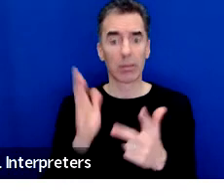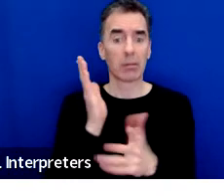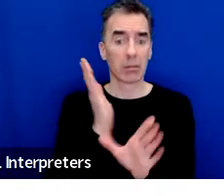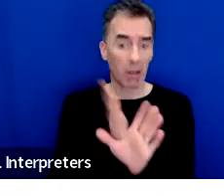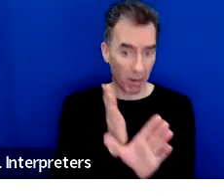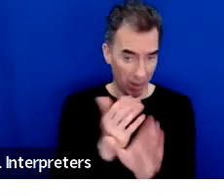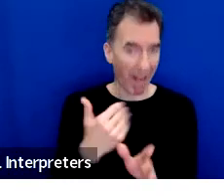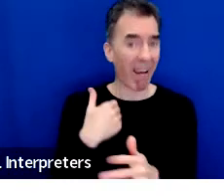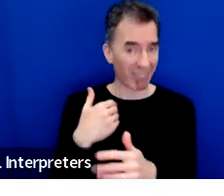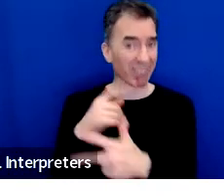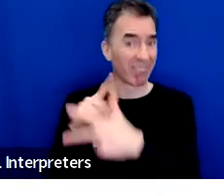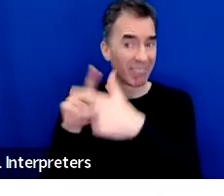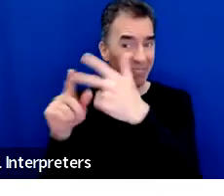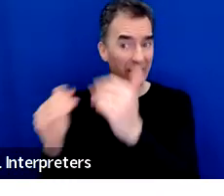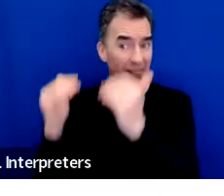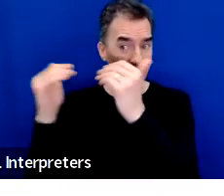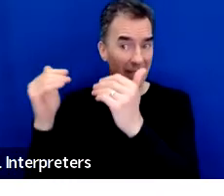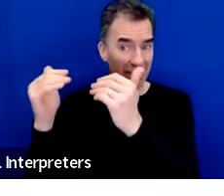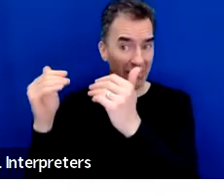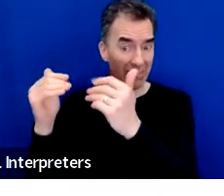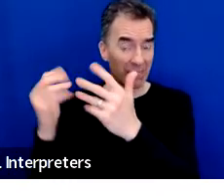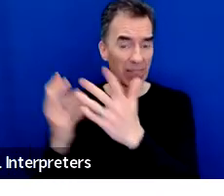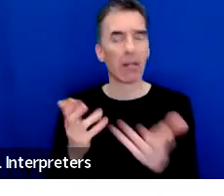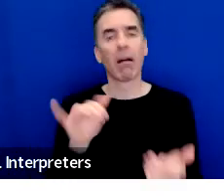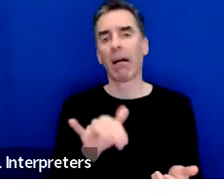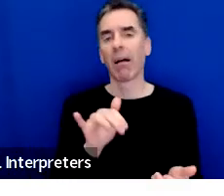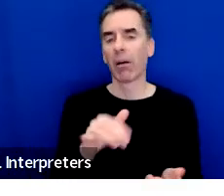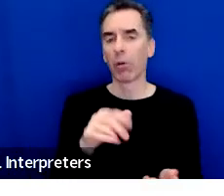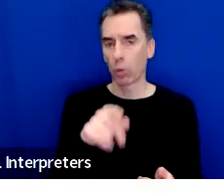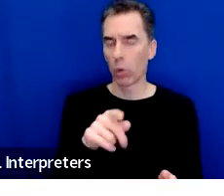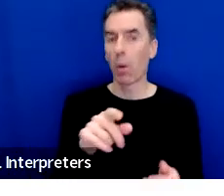So there it's possible to piece together